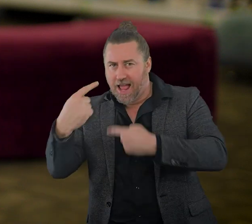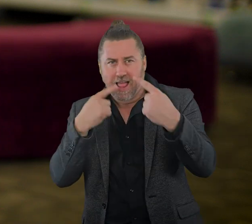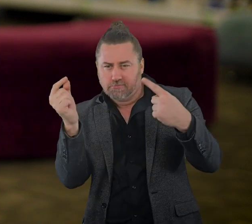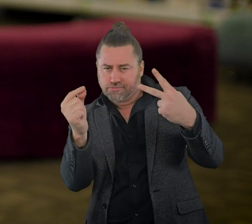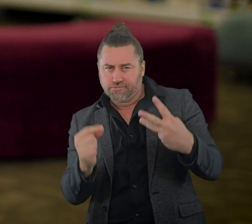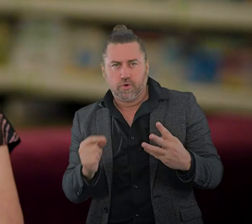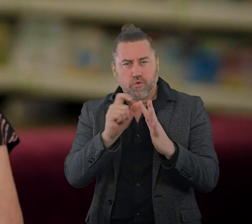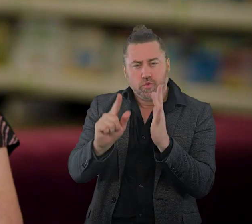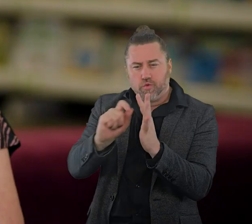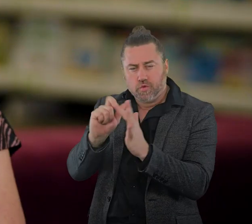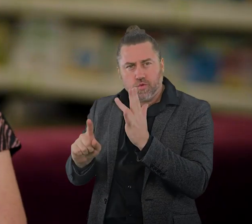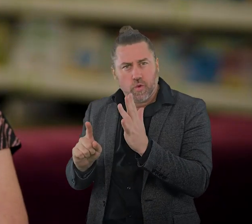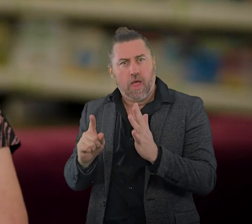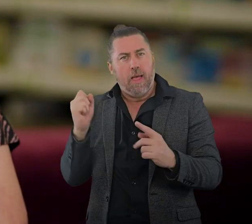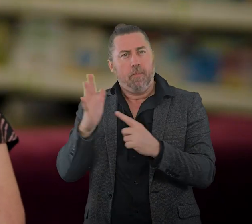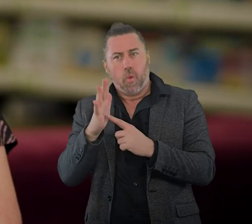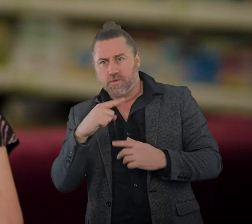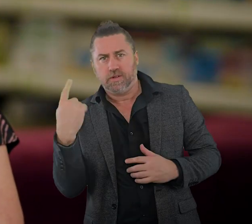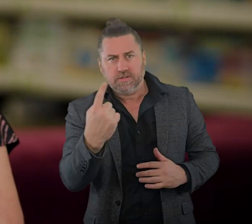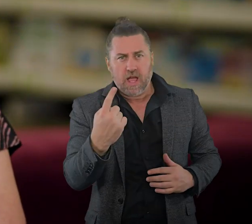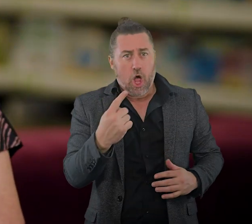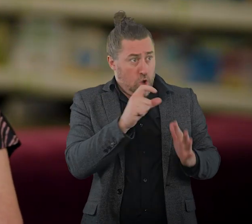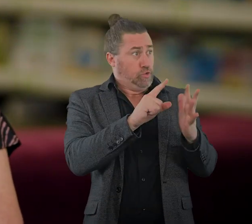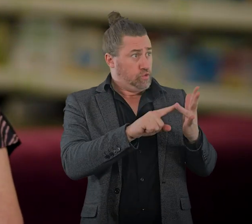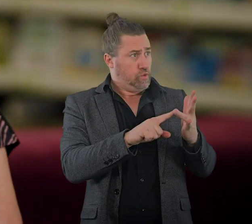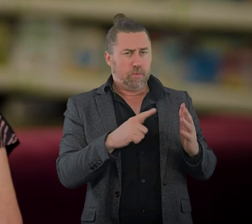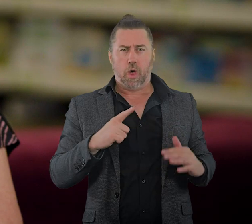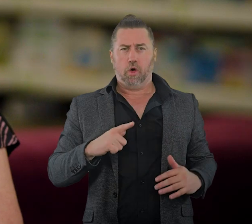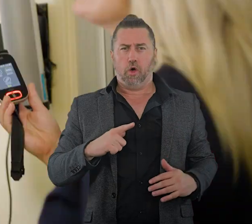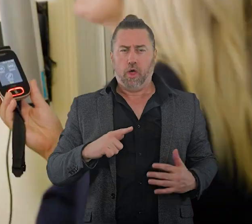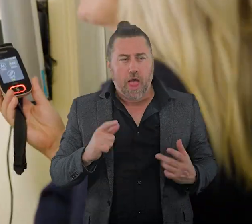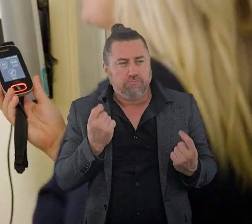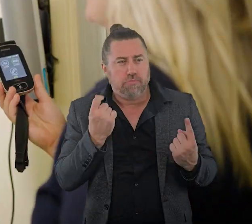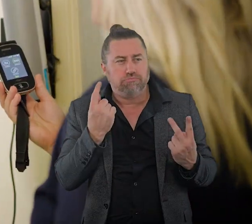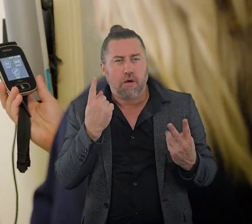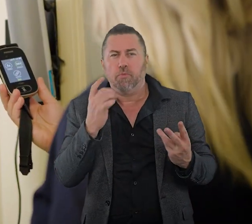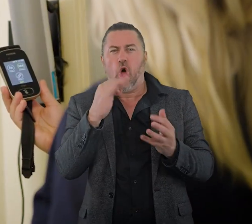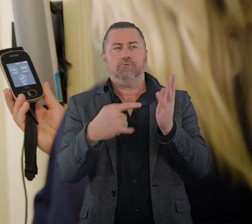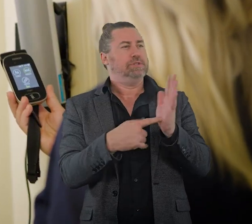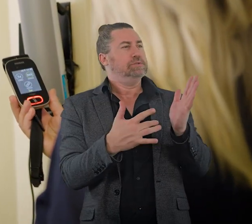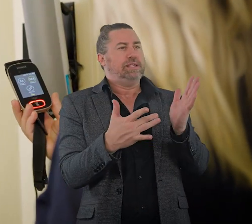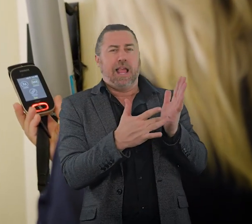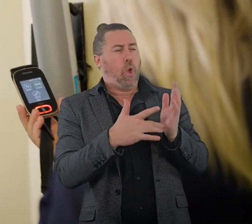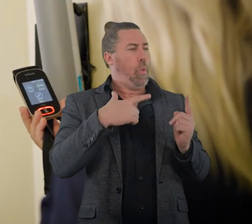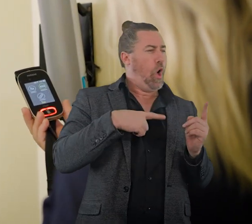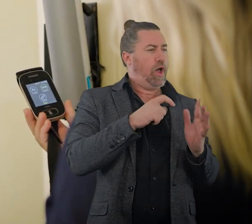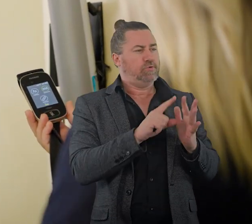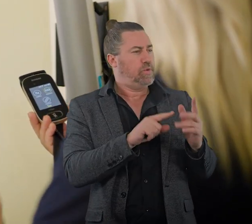will do with them. It's really important for them to understand the why behind it, not just the technical side of actually using the equipment.